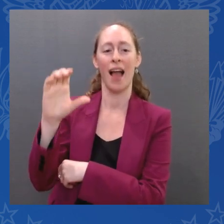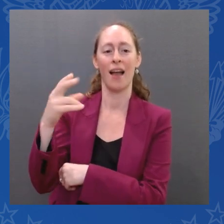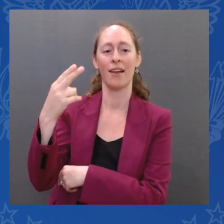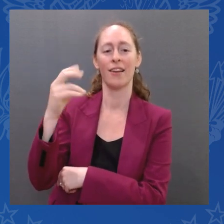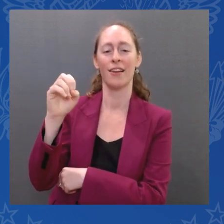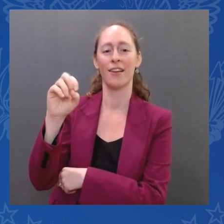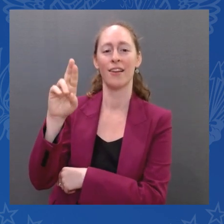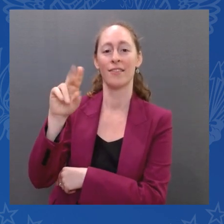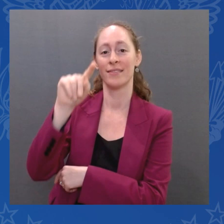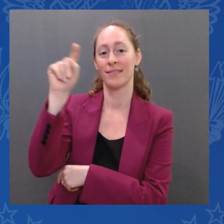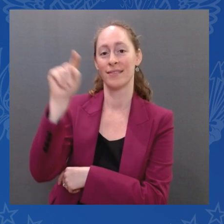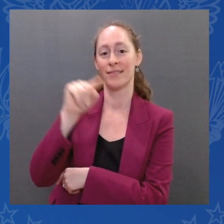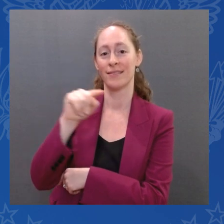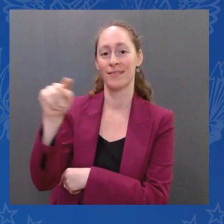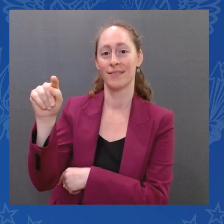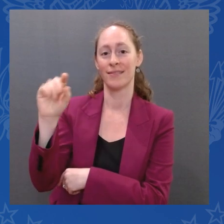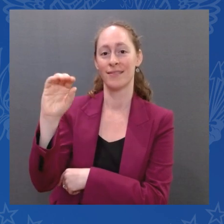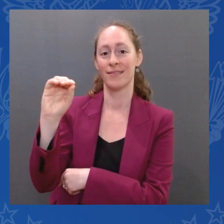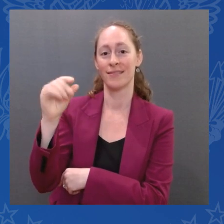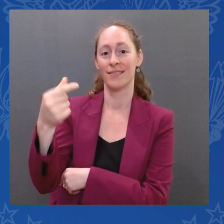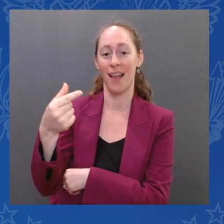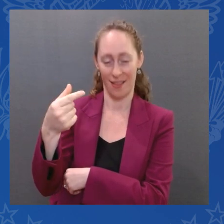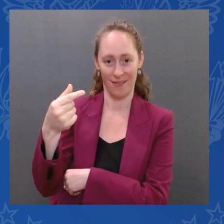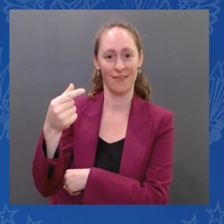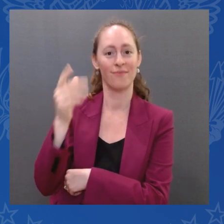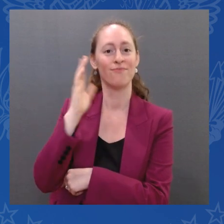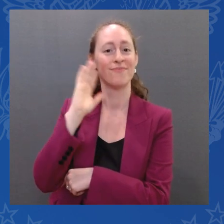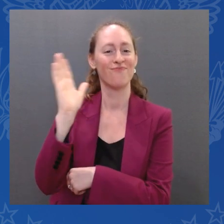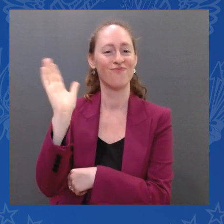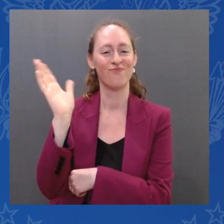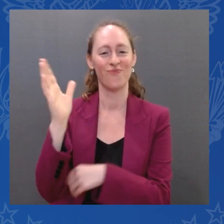President Herzog: Mr. President, welcome to Israel.